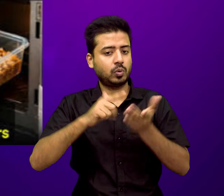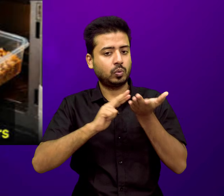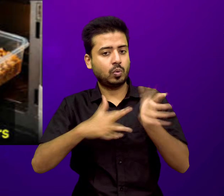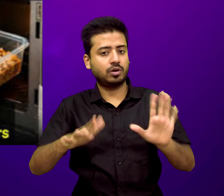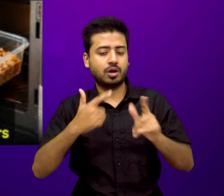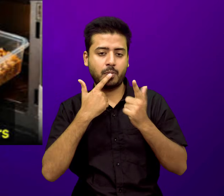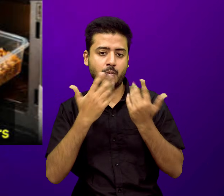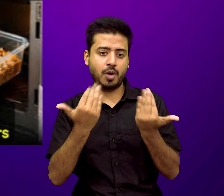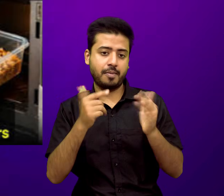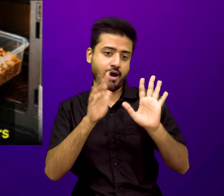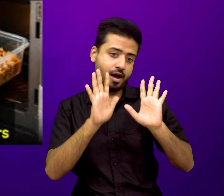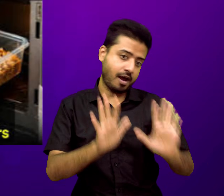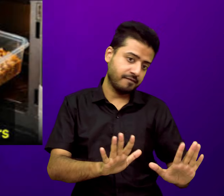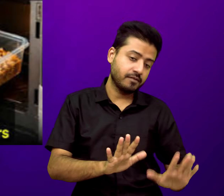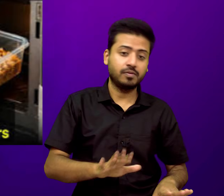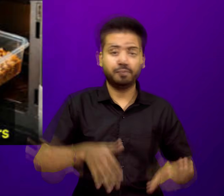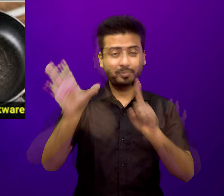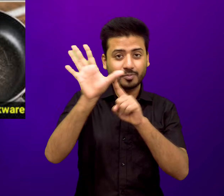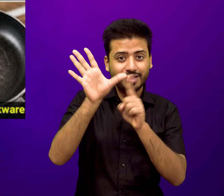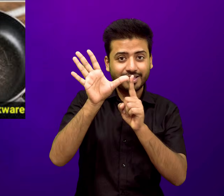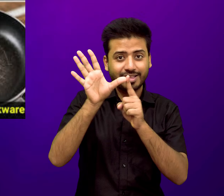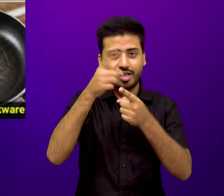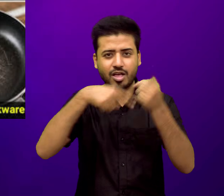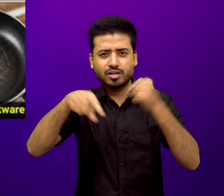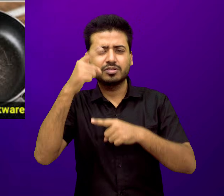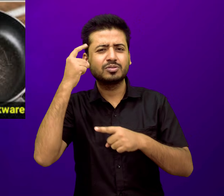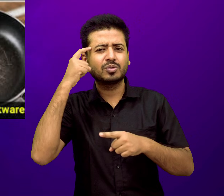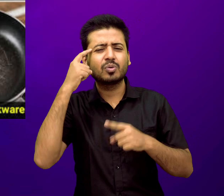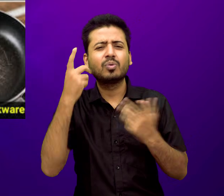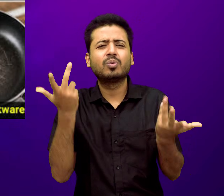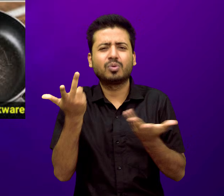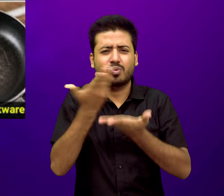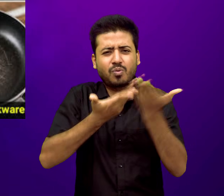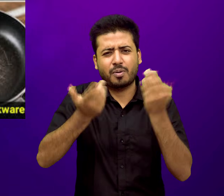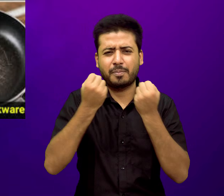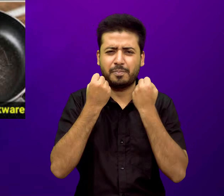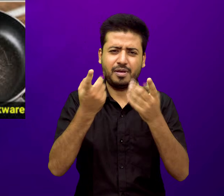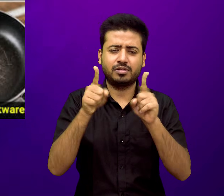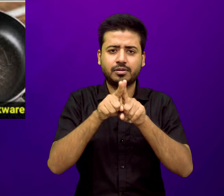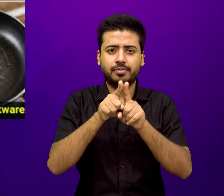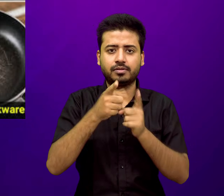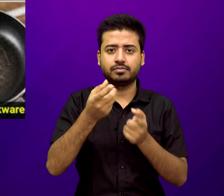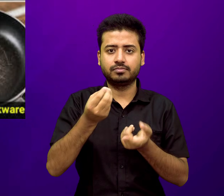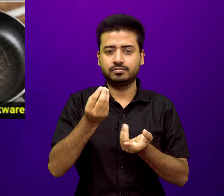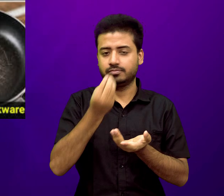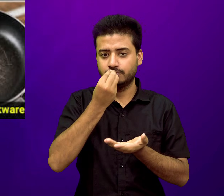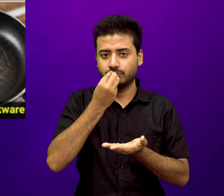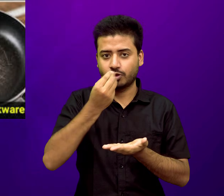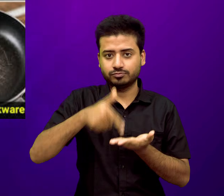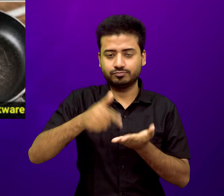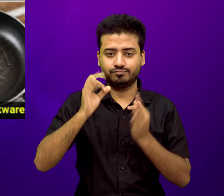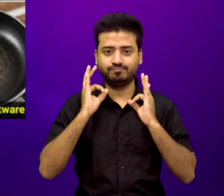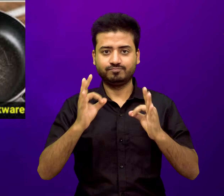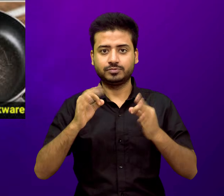with chemical additives designed to make them hard like bisphenol A or BPA or flexible like phalates.